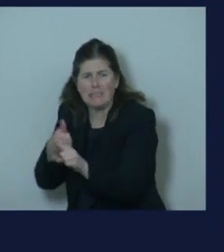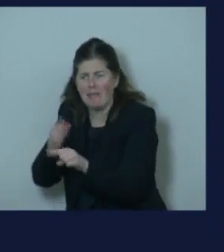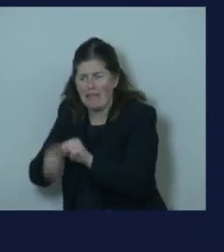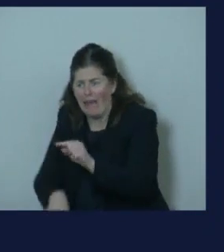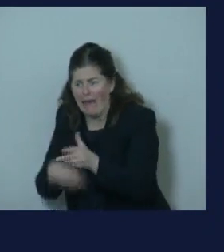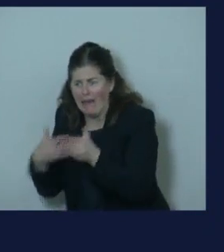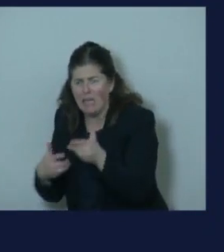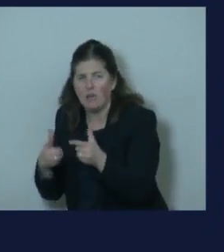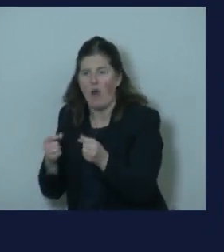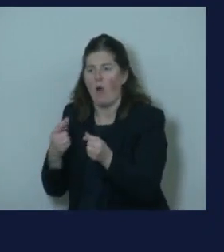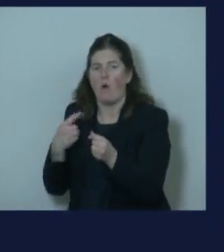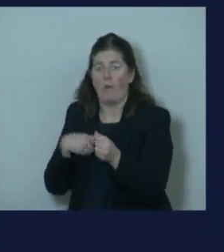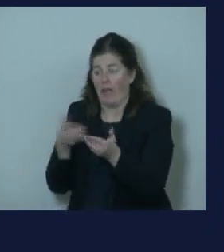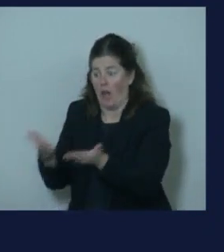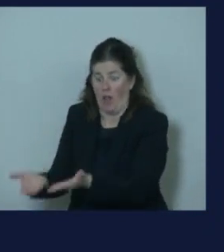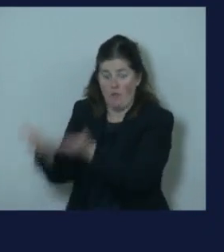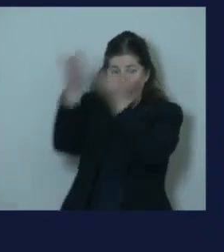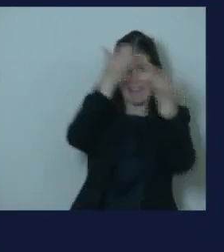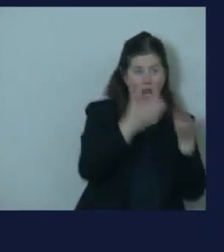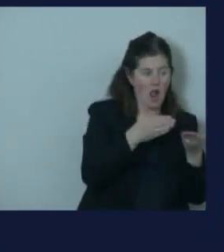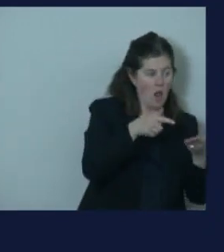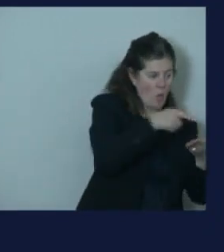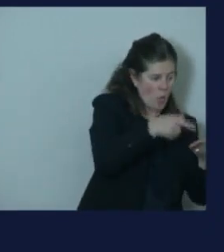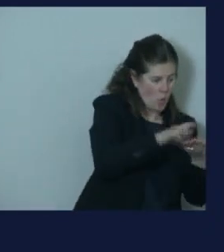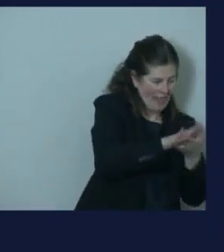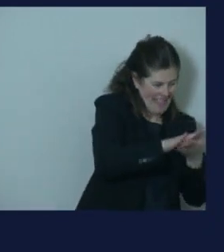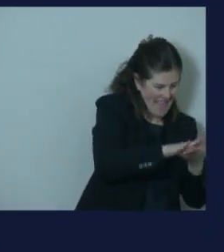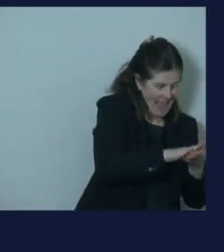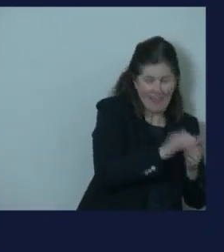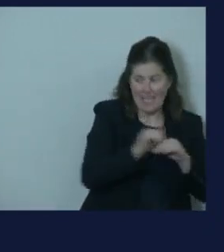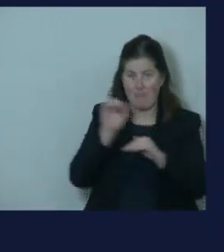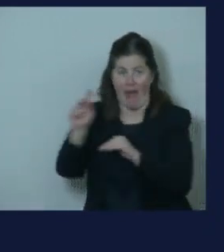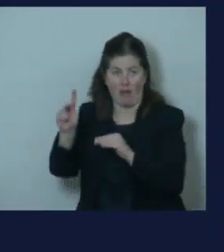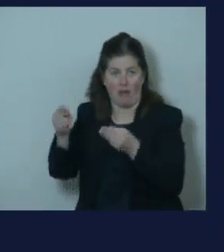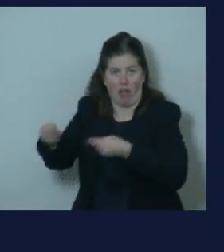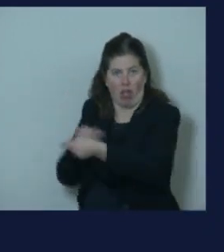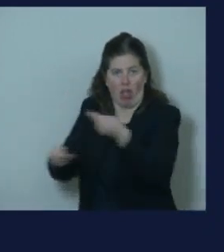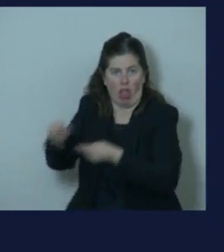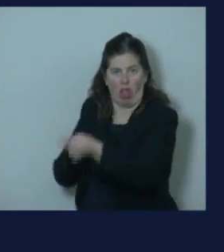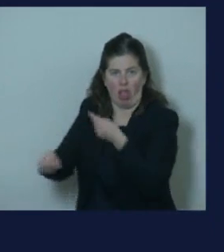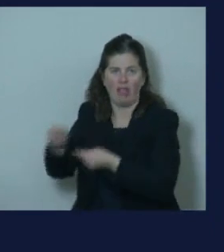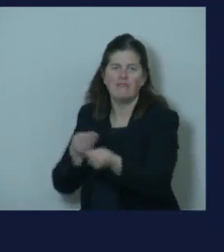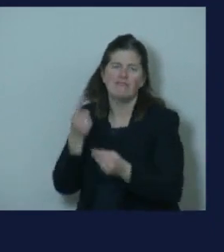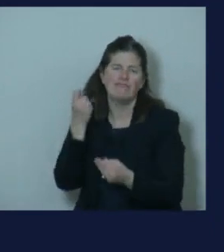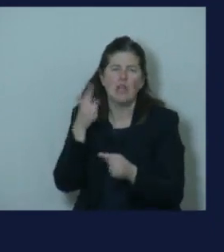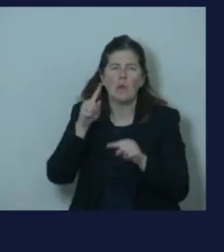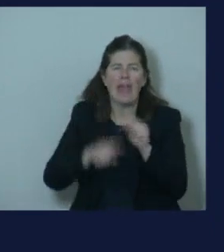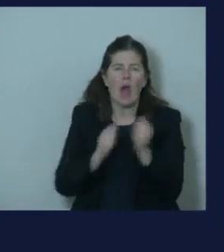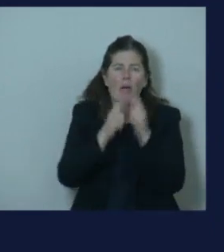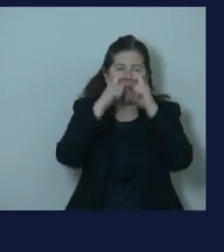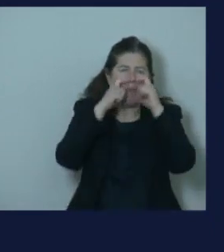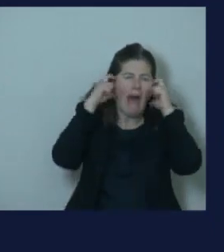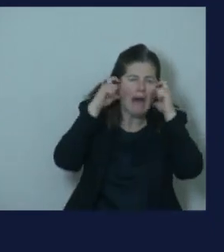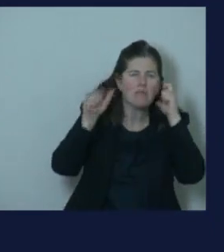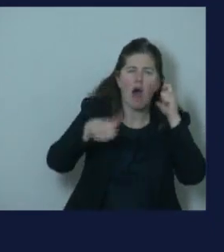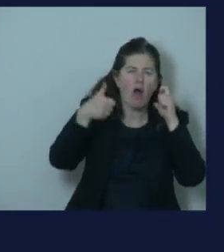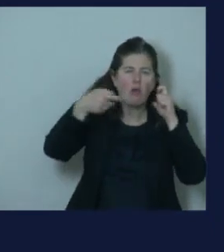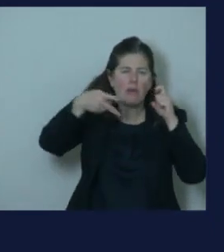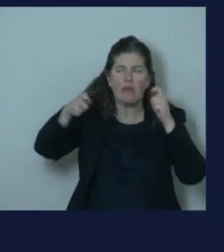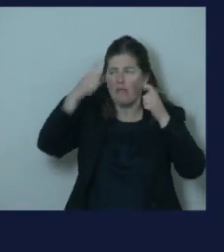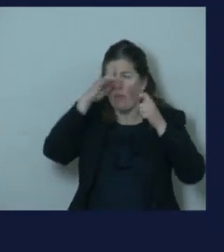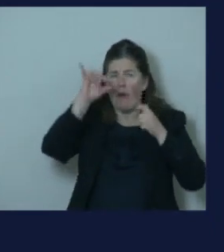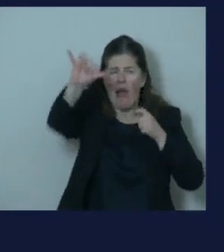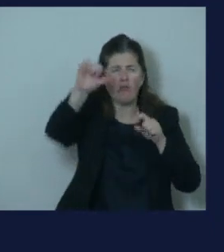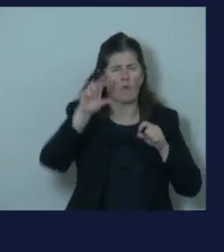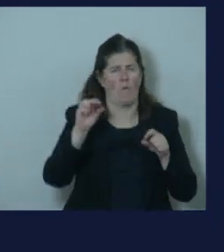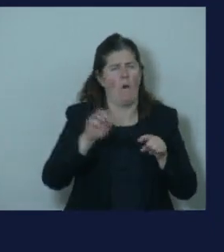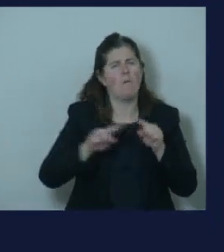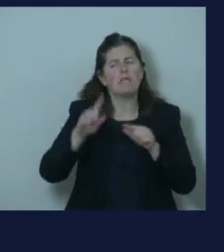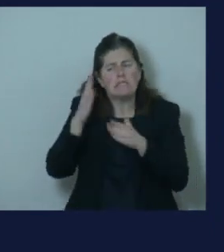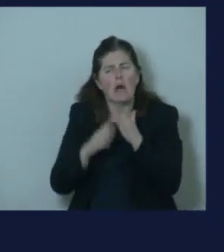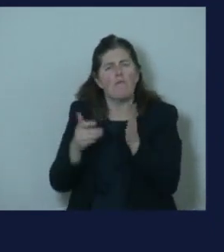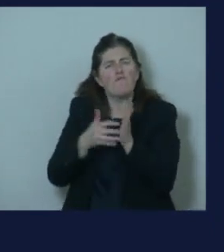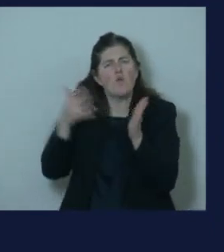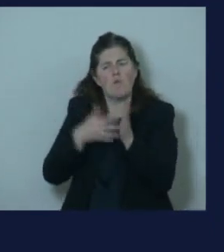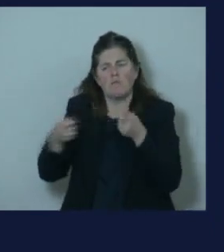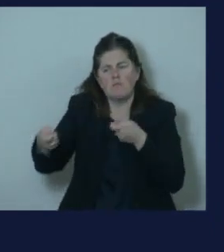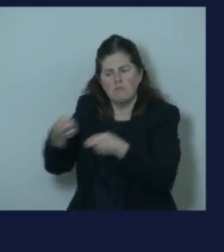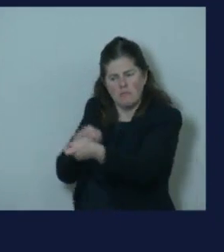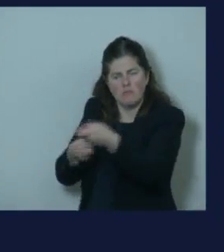NOW WE ARE MAKING SURE SMALLER COMMUNITIES THAT MAY NOT BE ABLE TO DO THAT EFFECTIVELY -- WE CAN MOVE IT, DECONTAMINATE IT AND MOVE IT BACK.